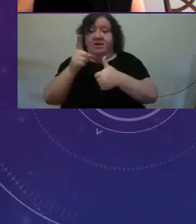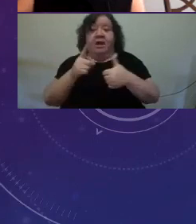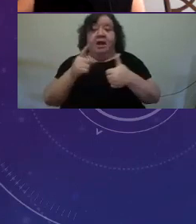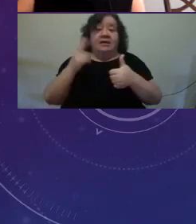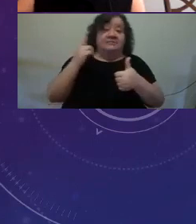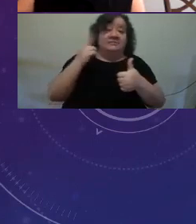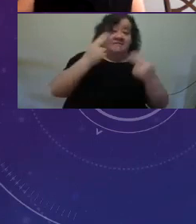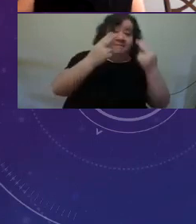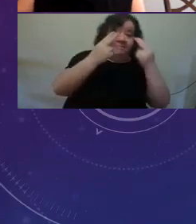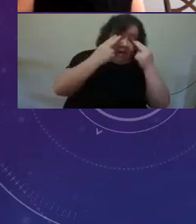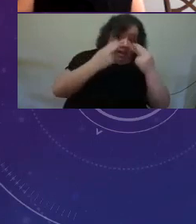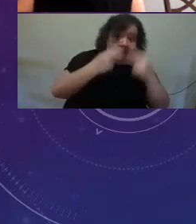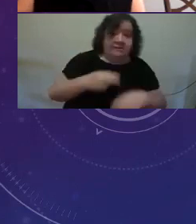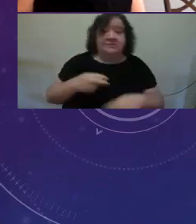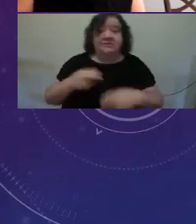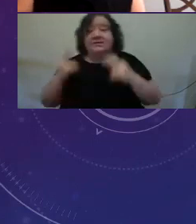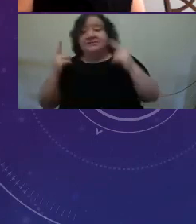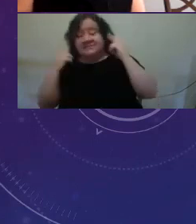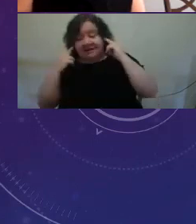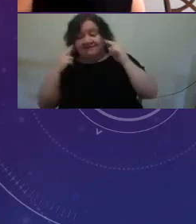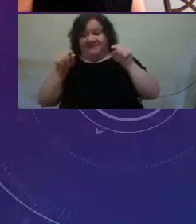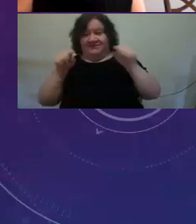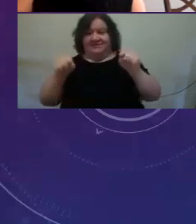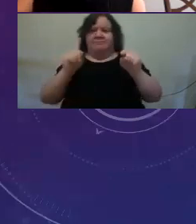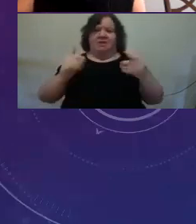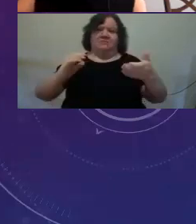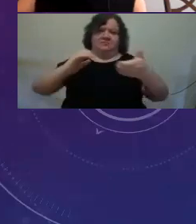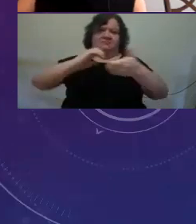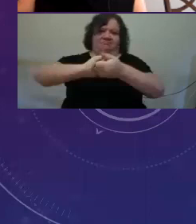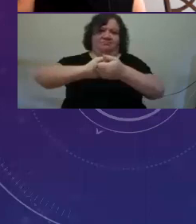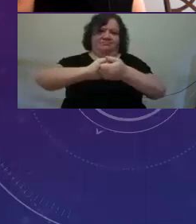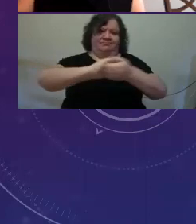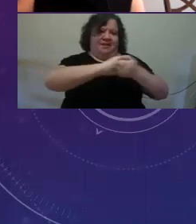communities often can be reluctant to work with the other because I'm not sure